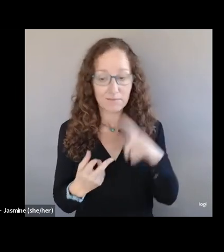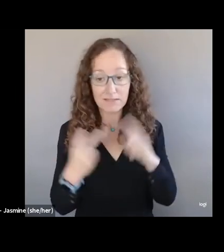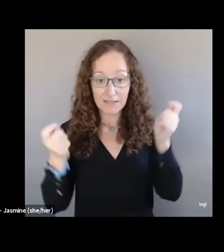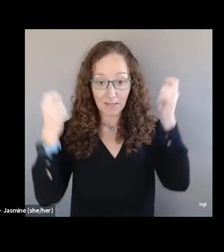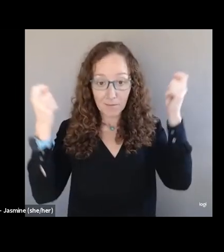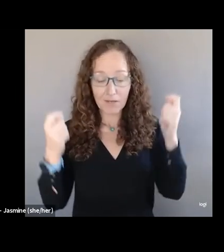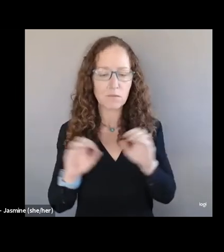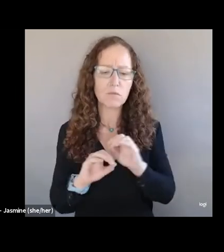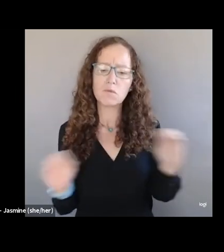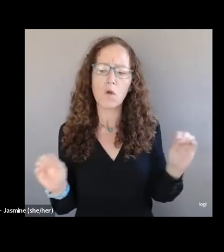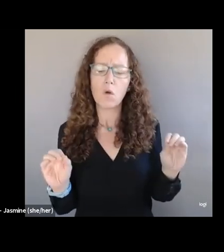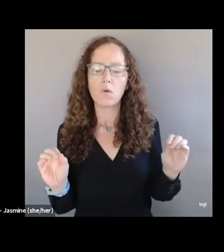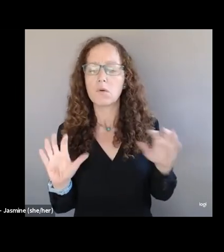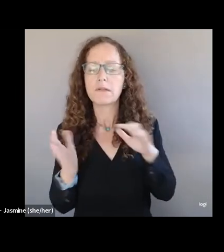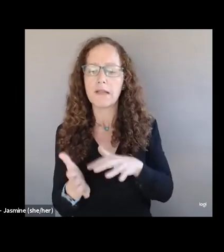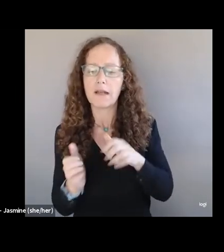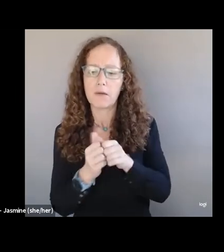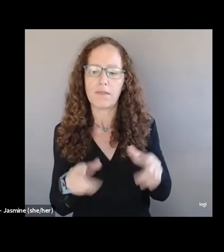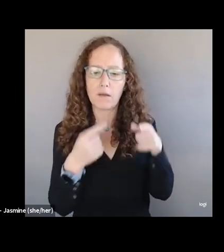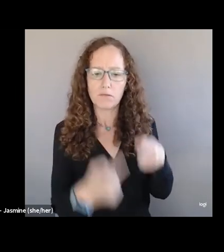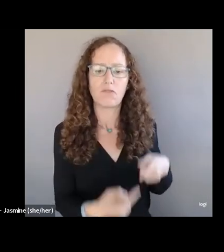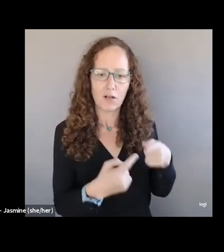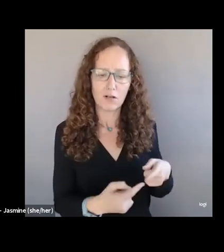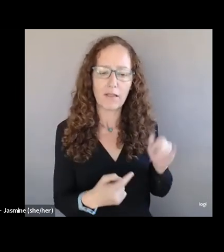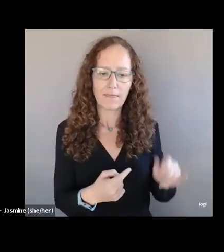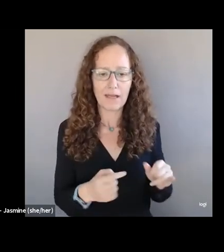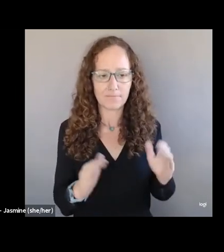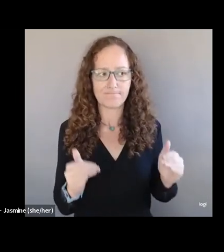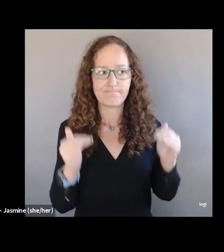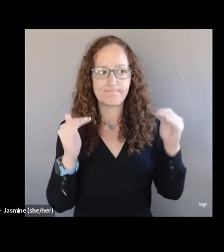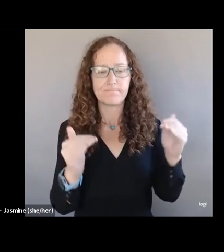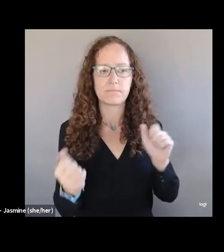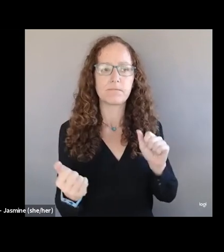colonialism in higher education, surfaces that deep, distinct yet